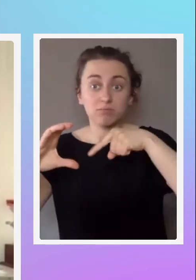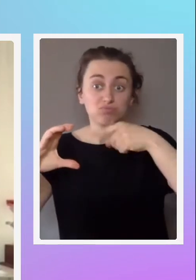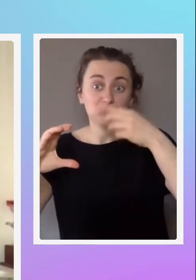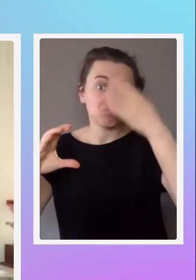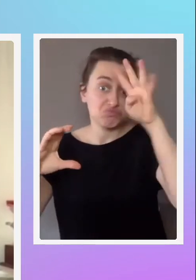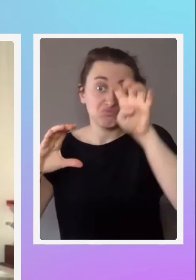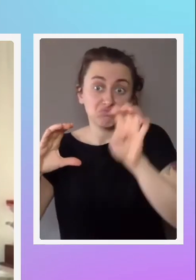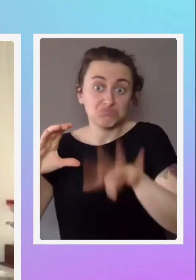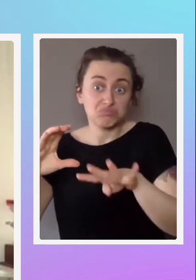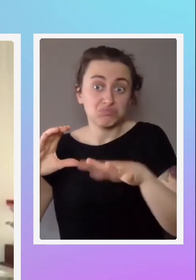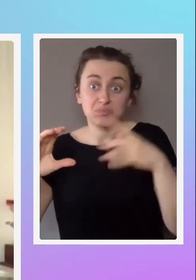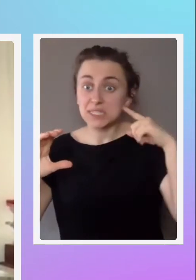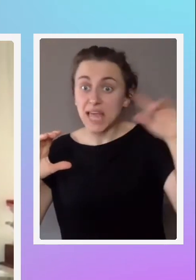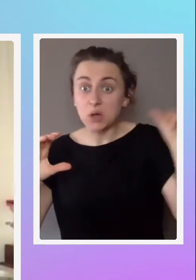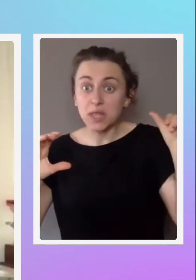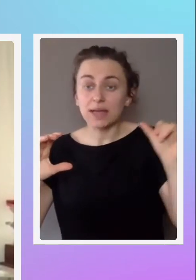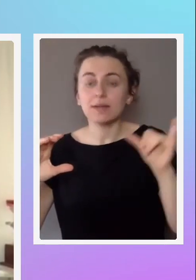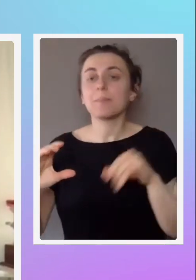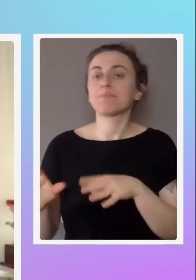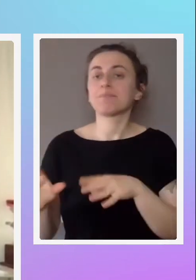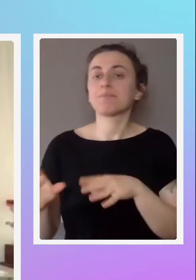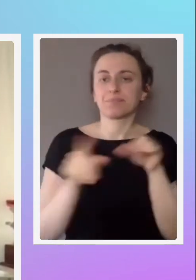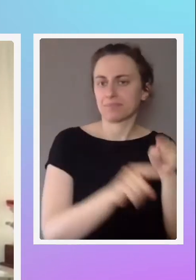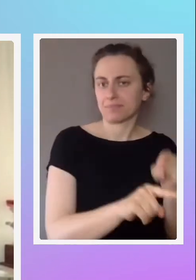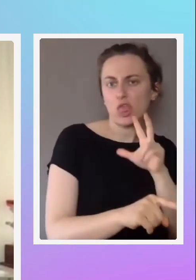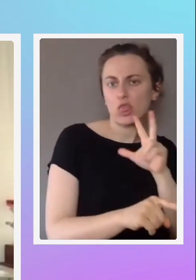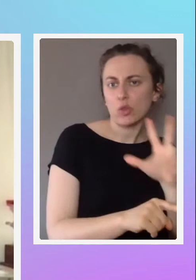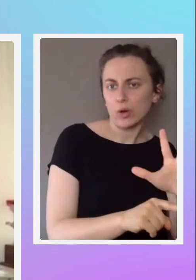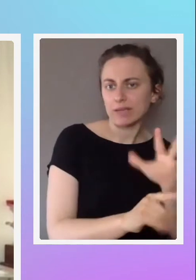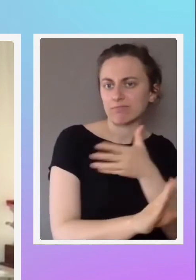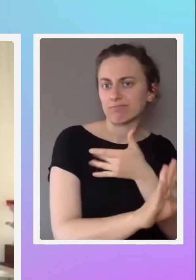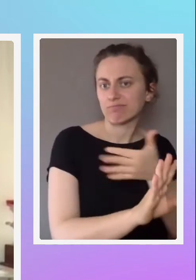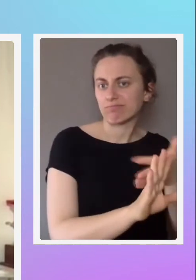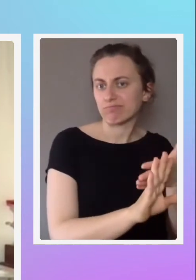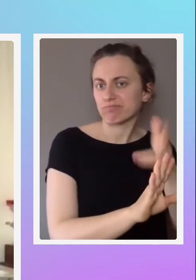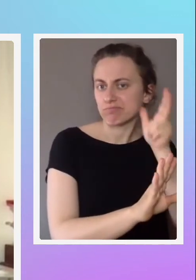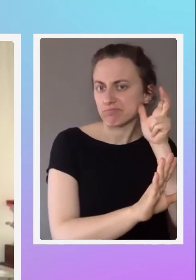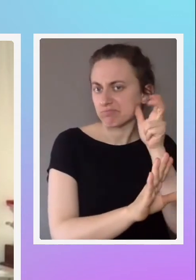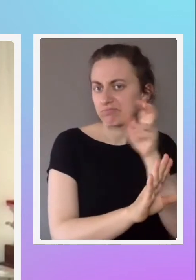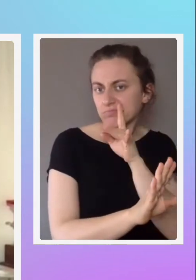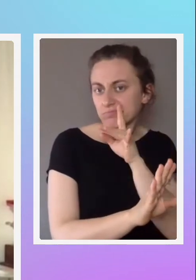but she had spent the next 50 years lip reading. That's all she could do.